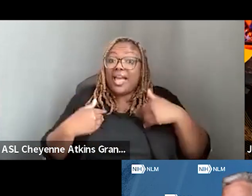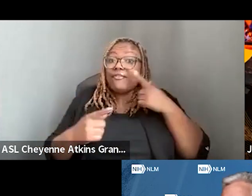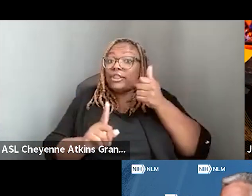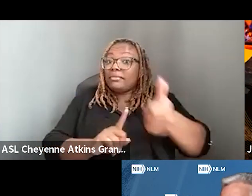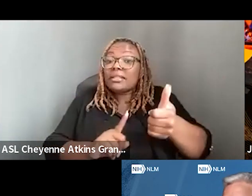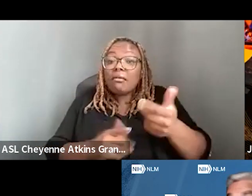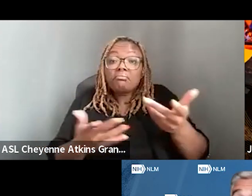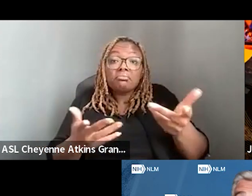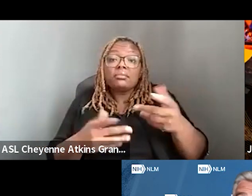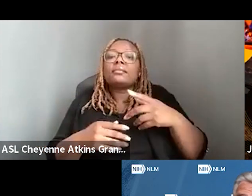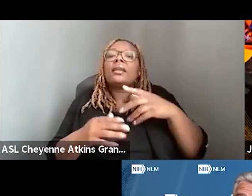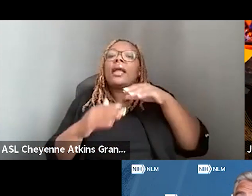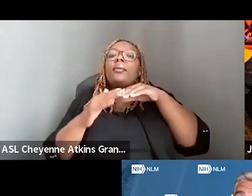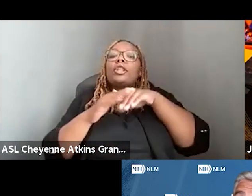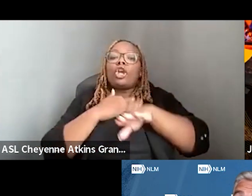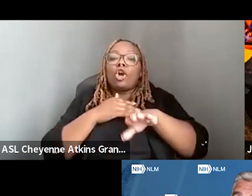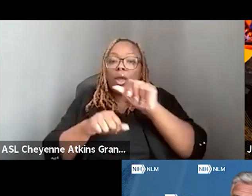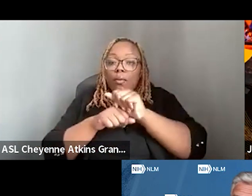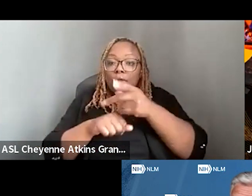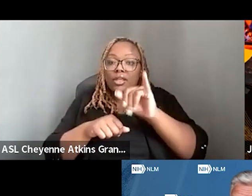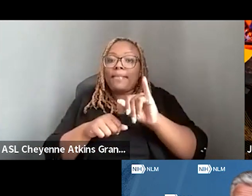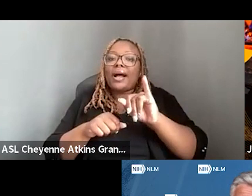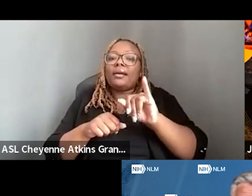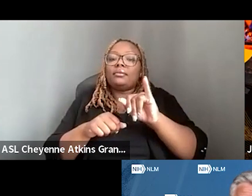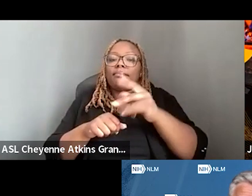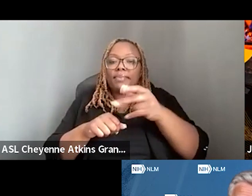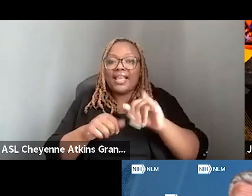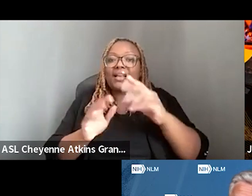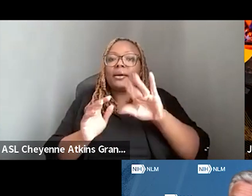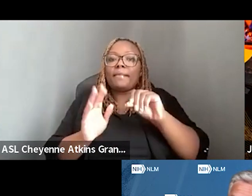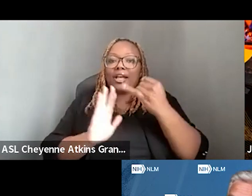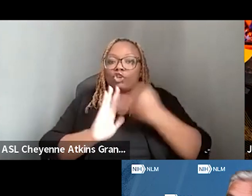And when they go into work on the PI's biosketch, it should be pretty obvious for them.